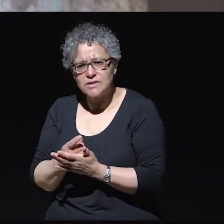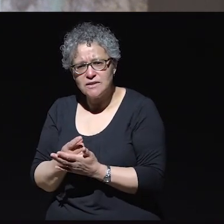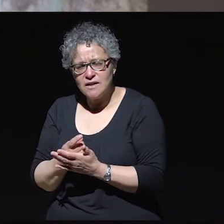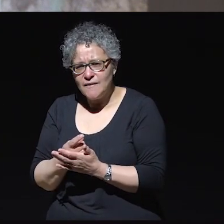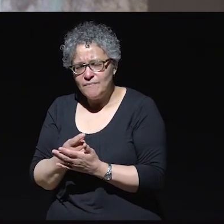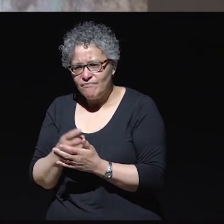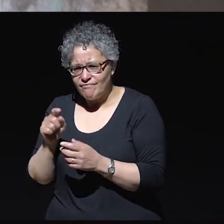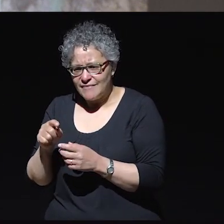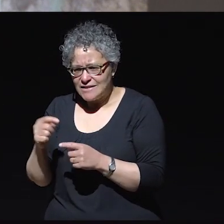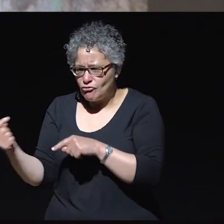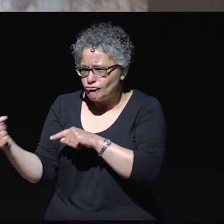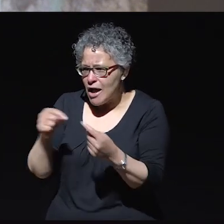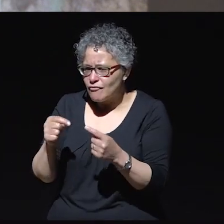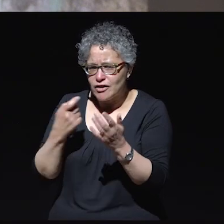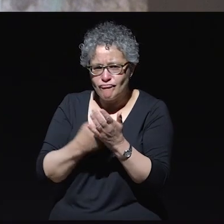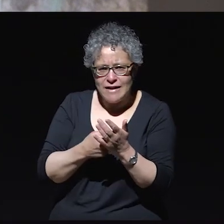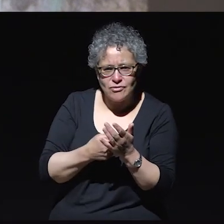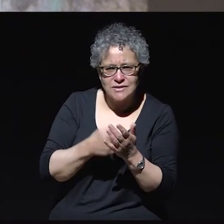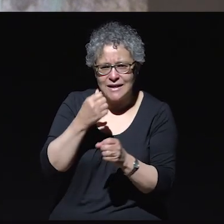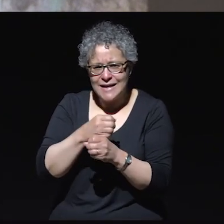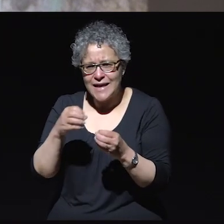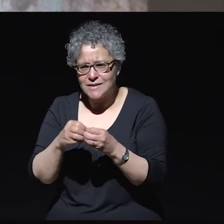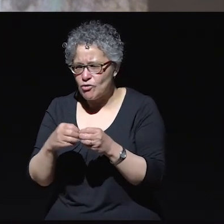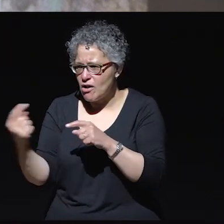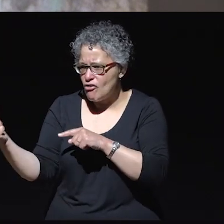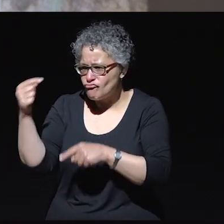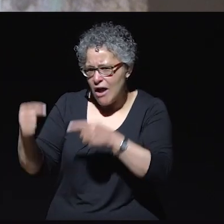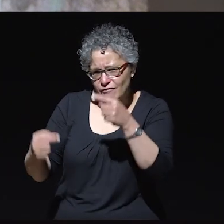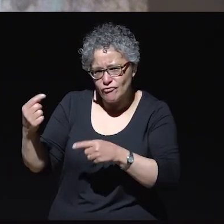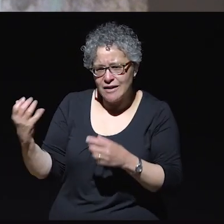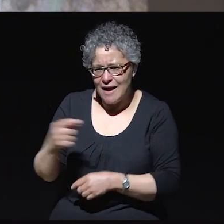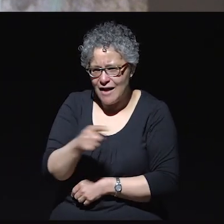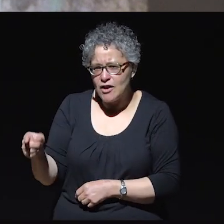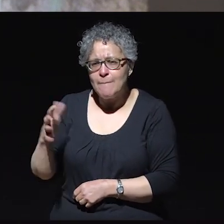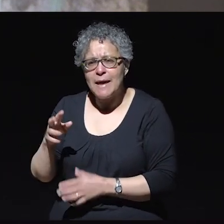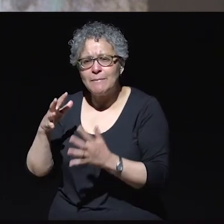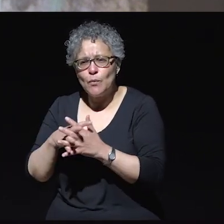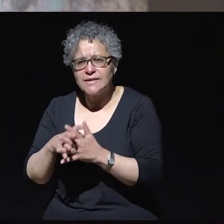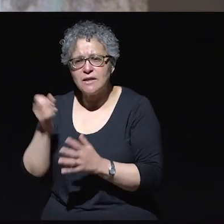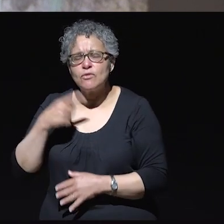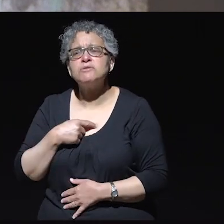between Reynolds and Gainsborough and the colour blue. Did he come away and sort of think, actually, there's something in this,